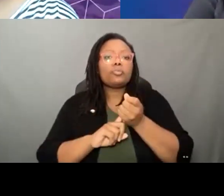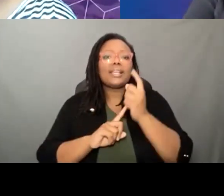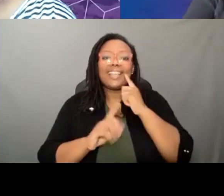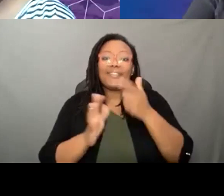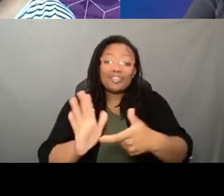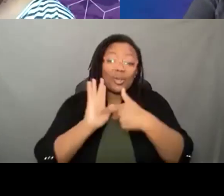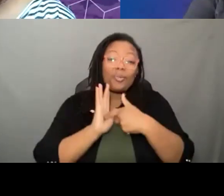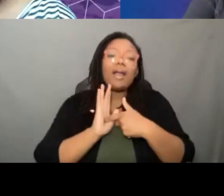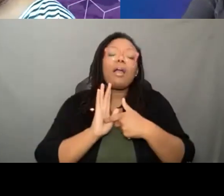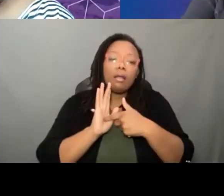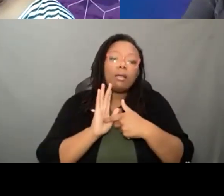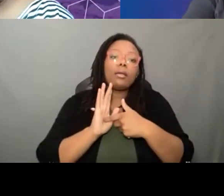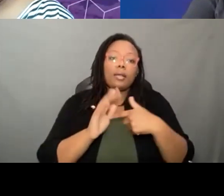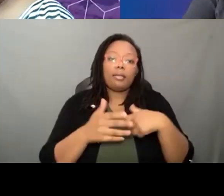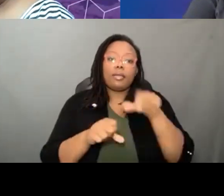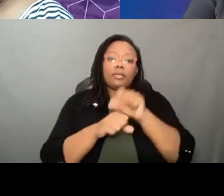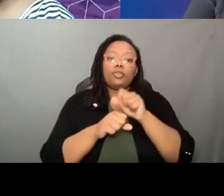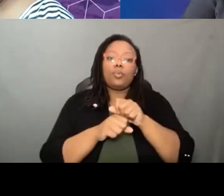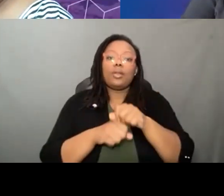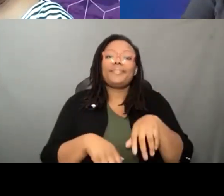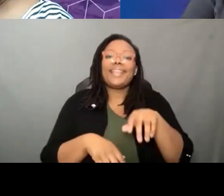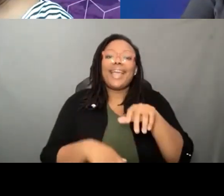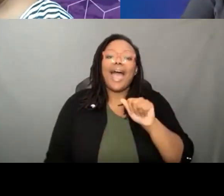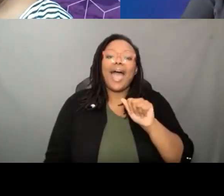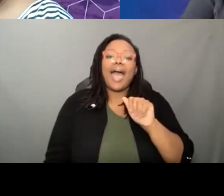And that's the word here, absolutely necessary and reasonable.